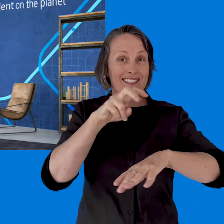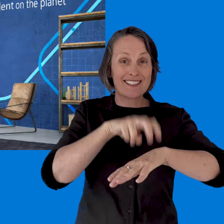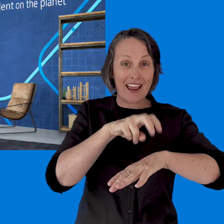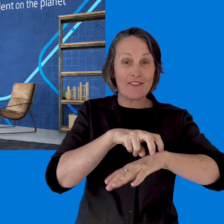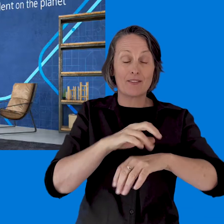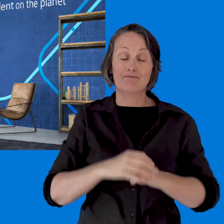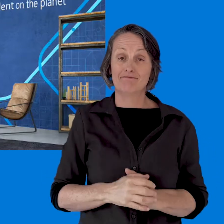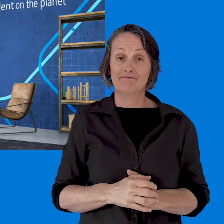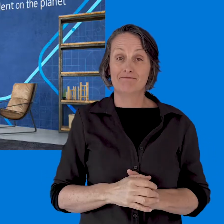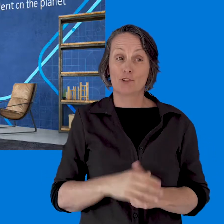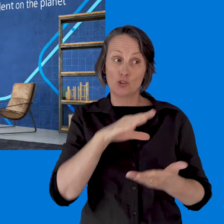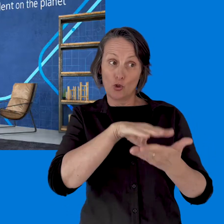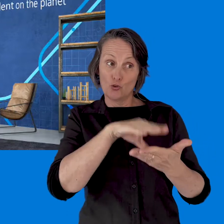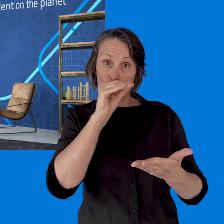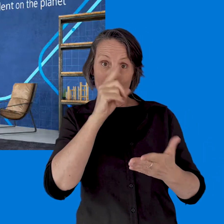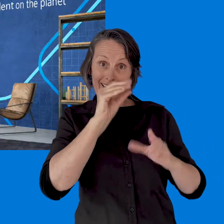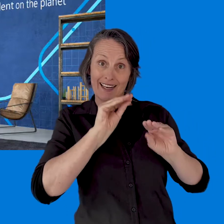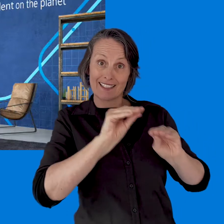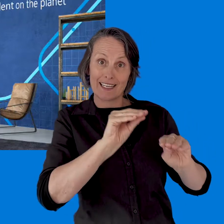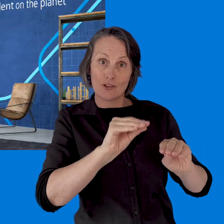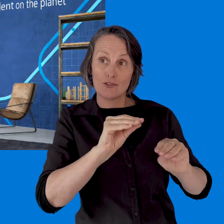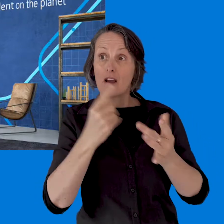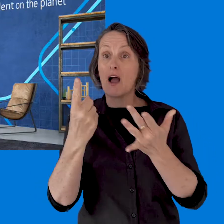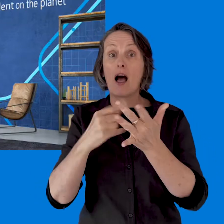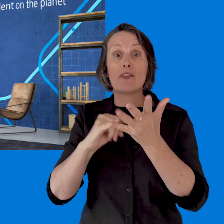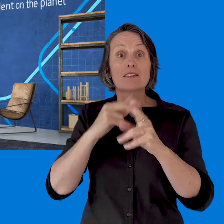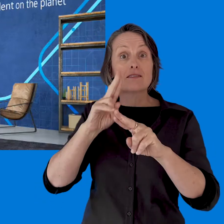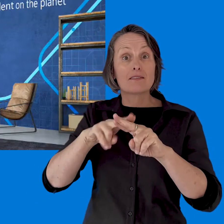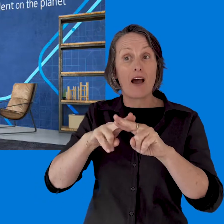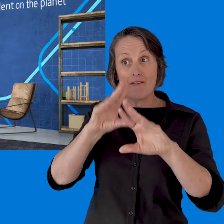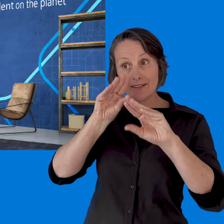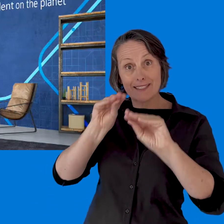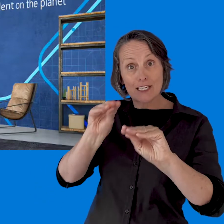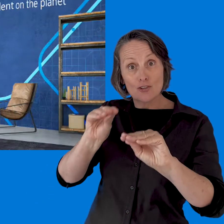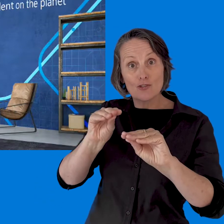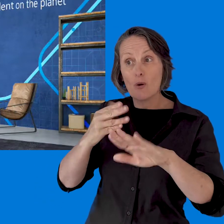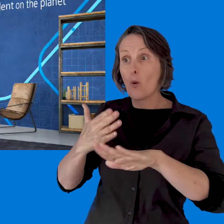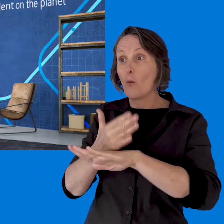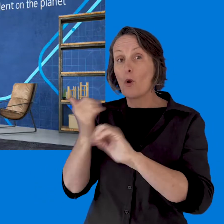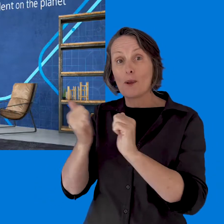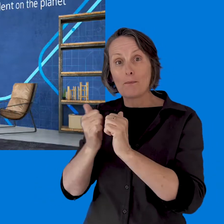but to train staff and to train, you know, colleagues and other people that you work with and even